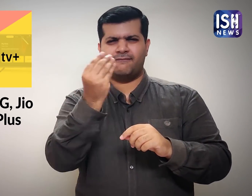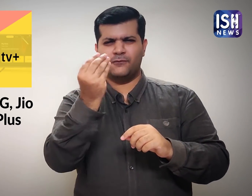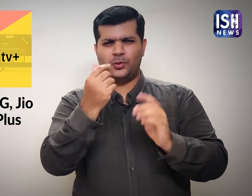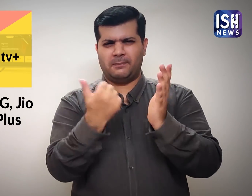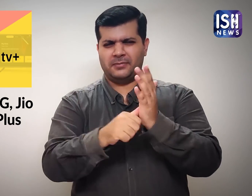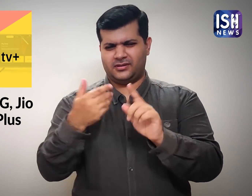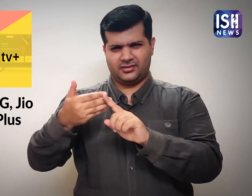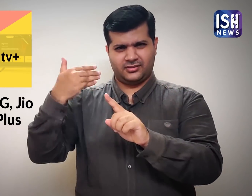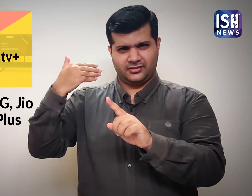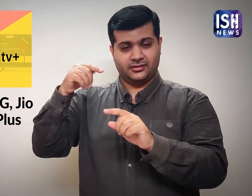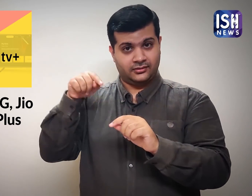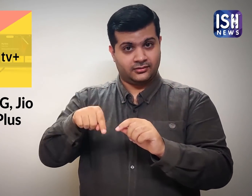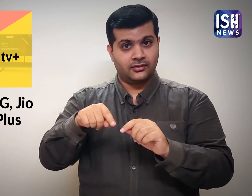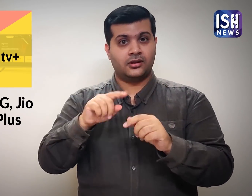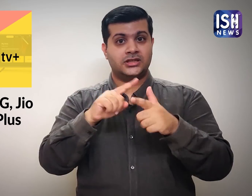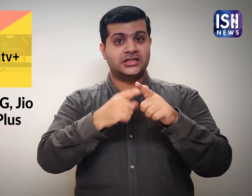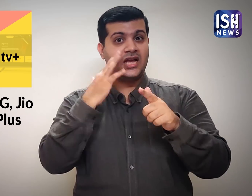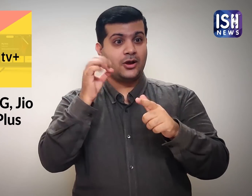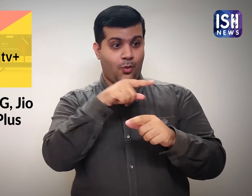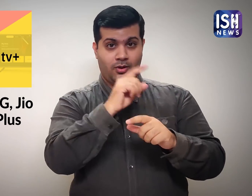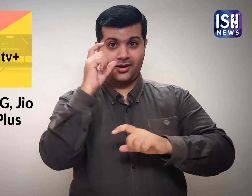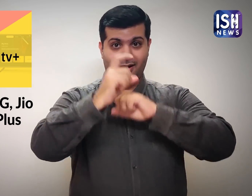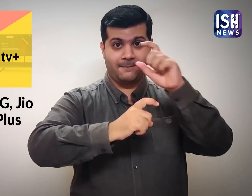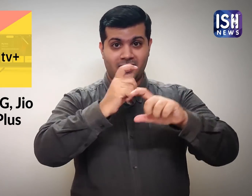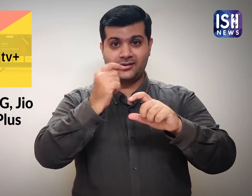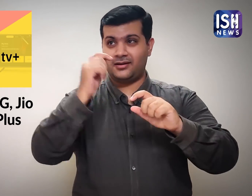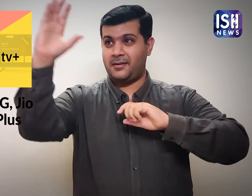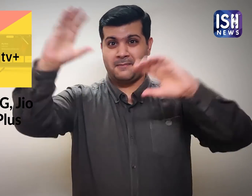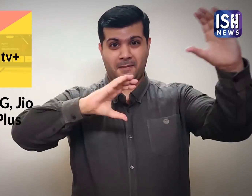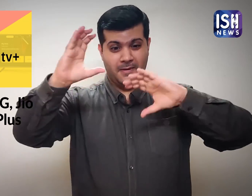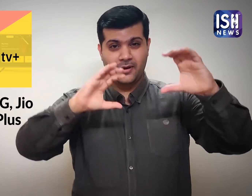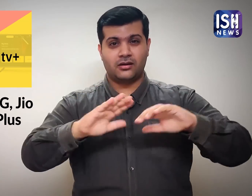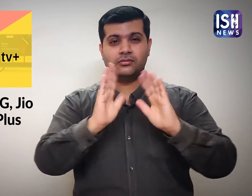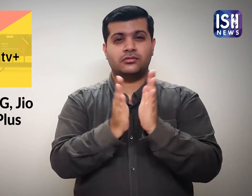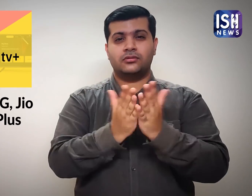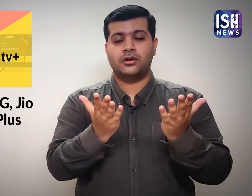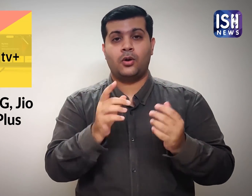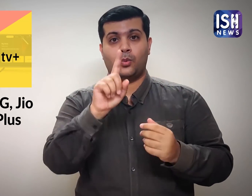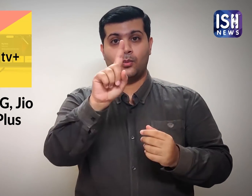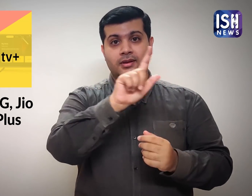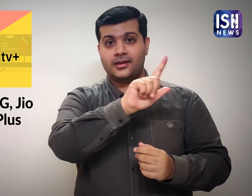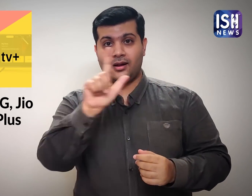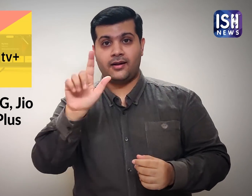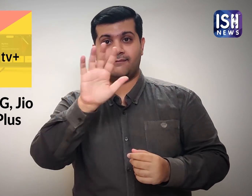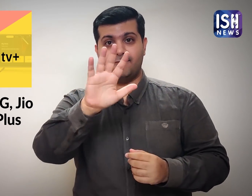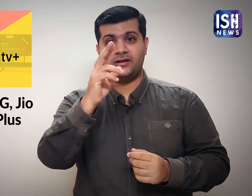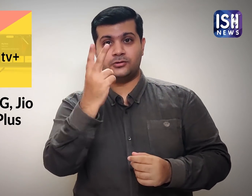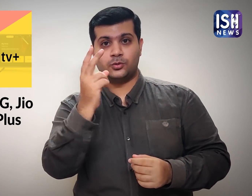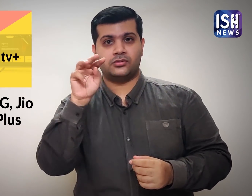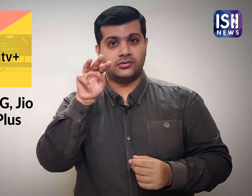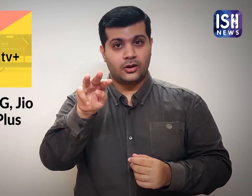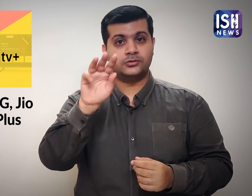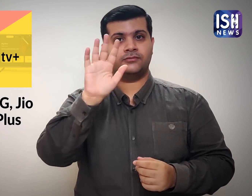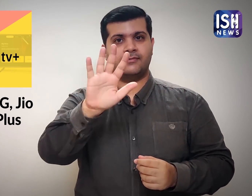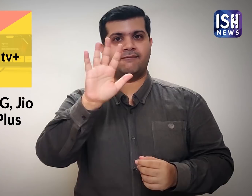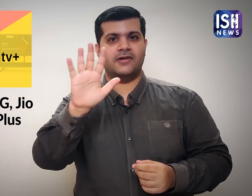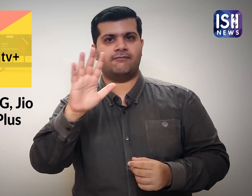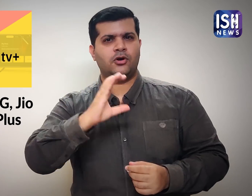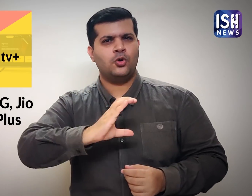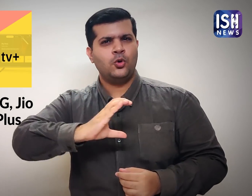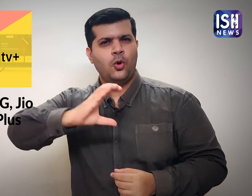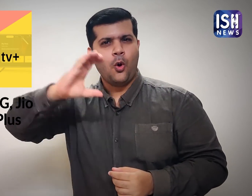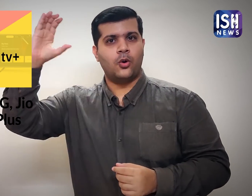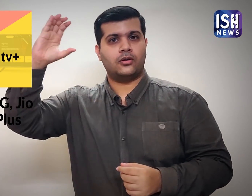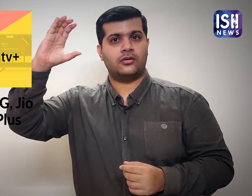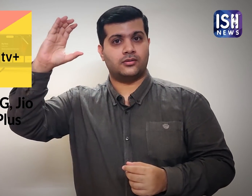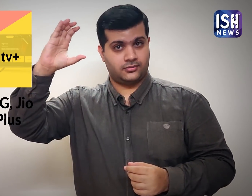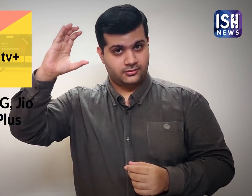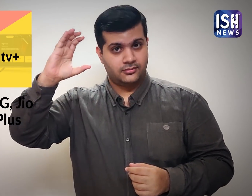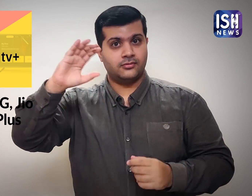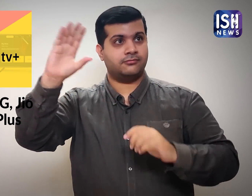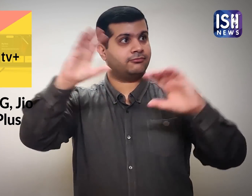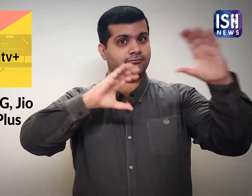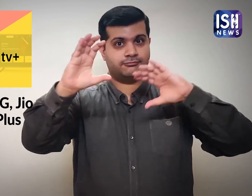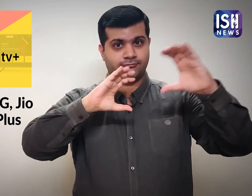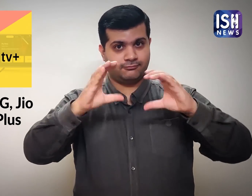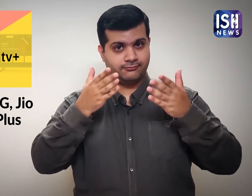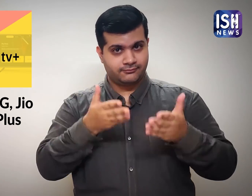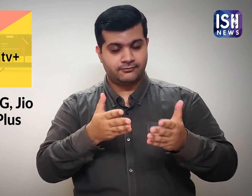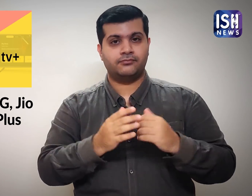In the last few months, Jio has secured a total of Rs 1,52,055 crore in investments.